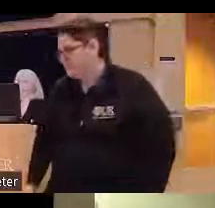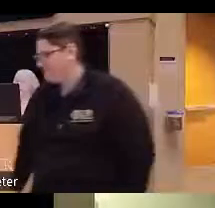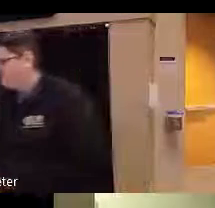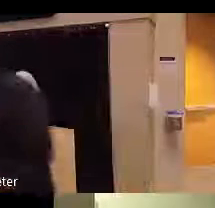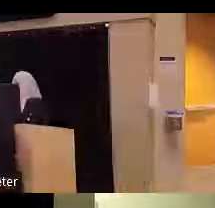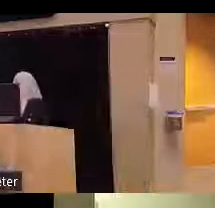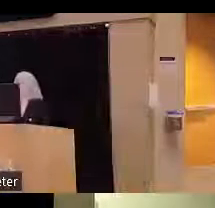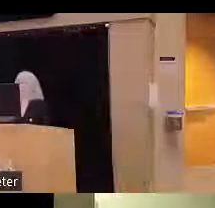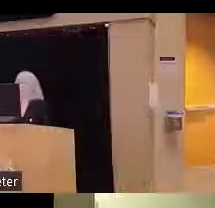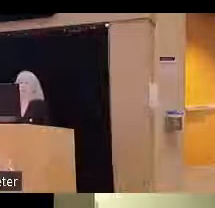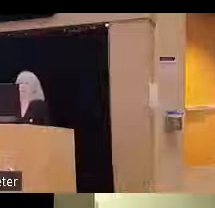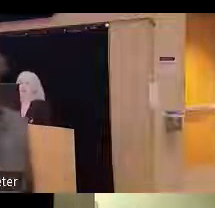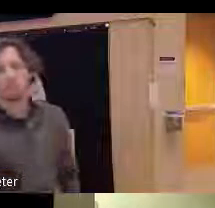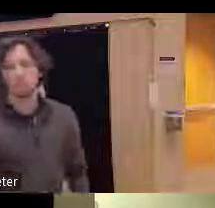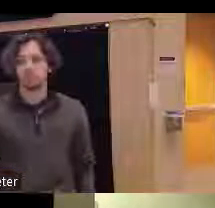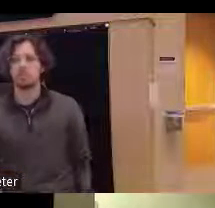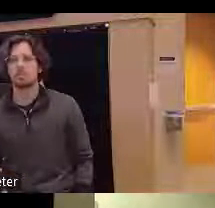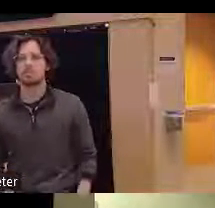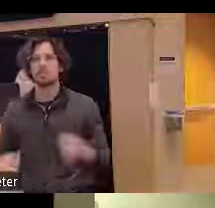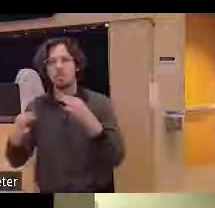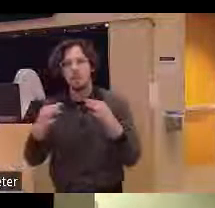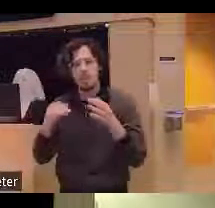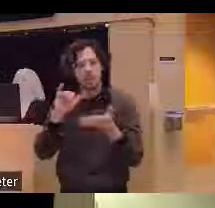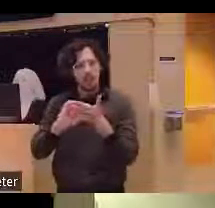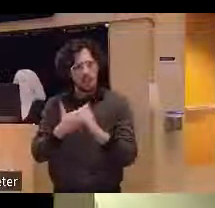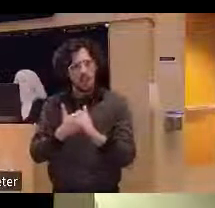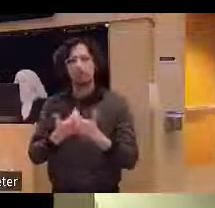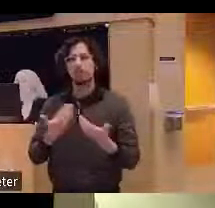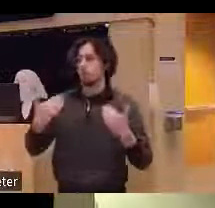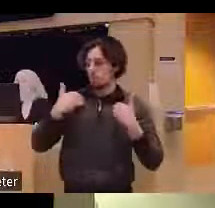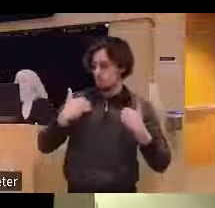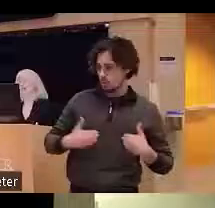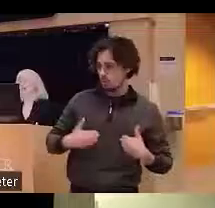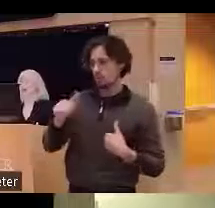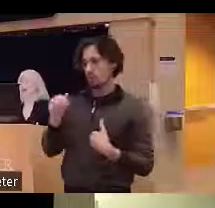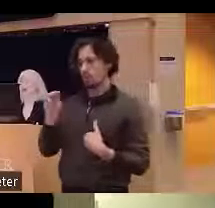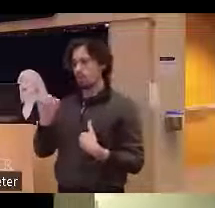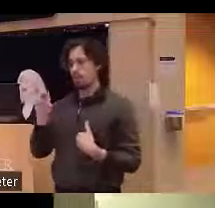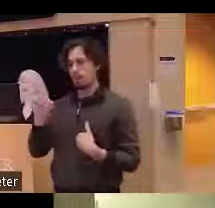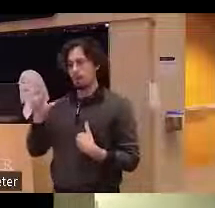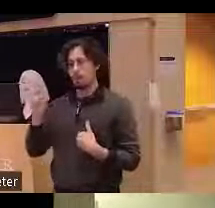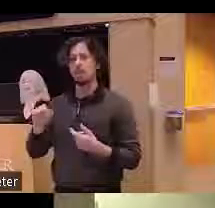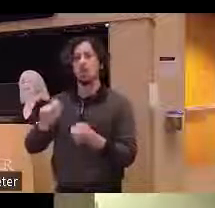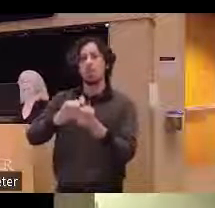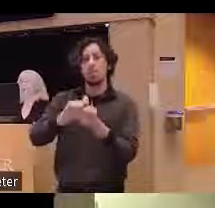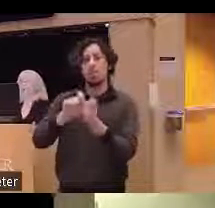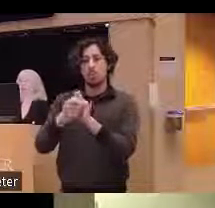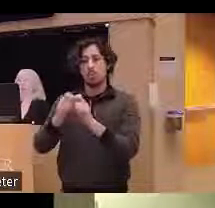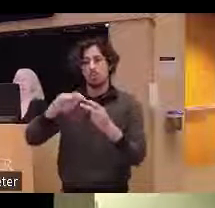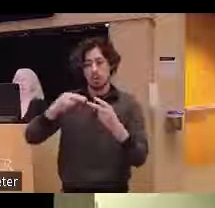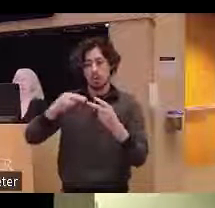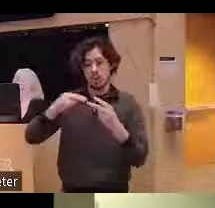turns out in humans as in other mammals mutations are related to the age of the father at the birth